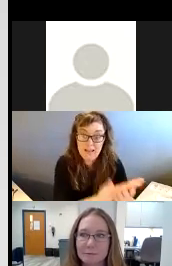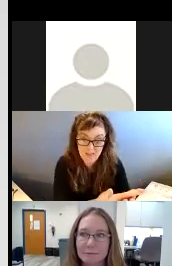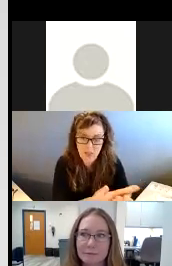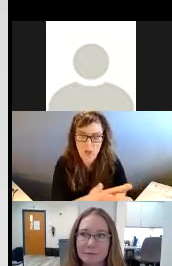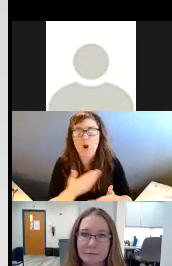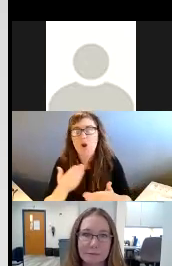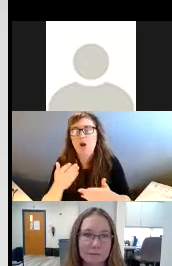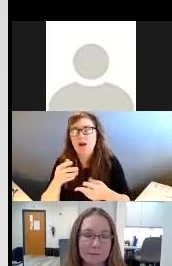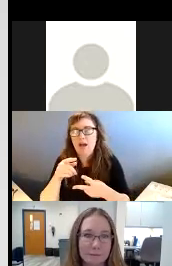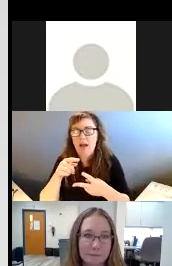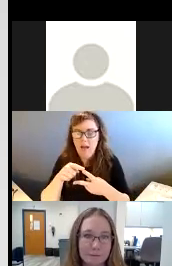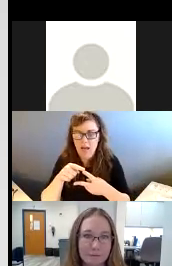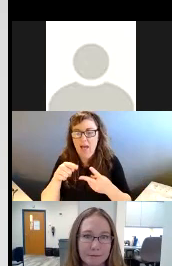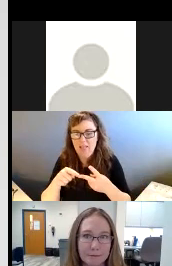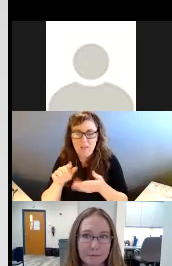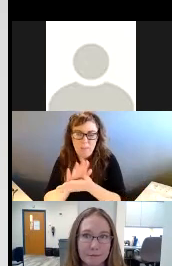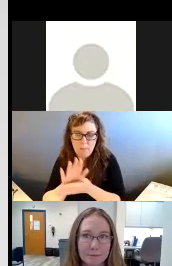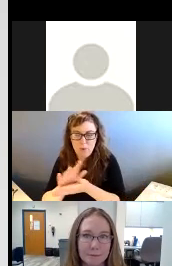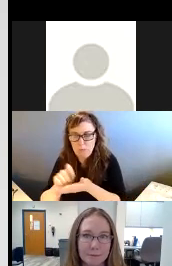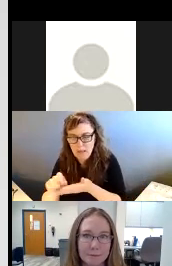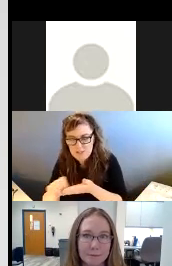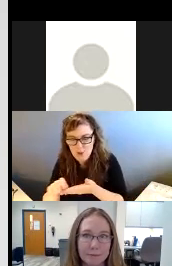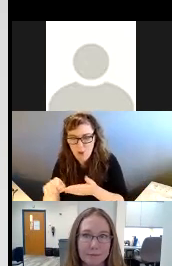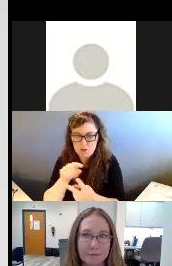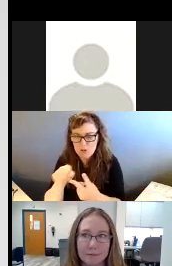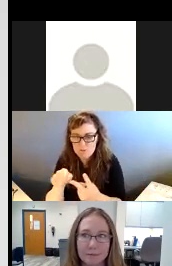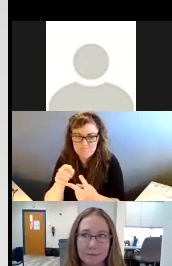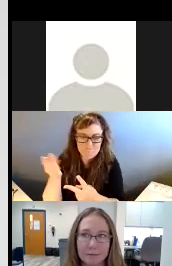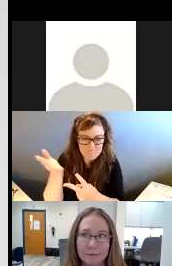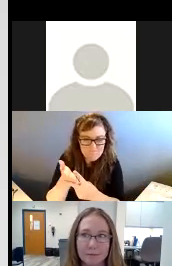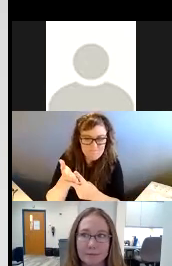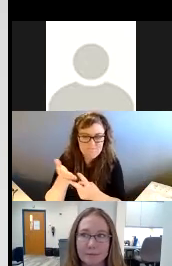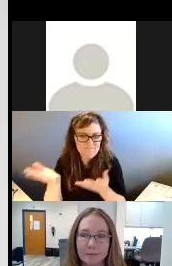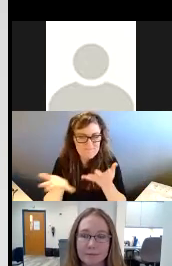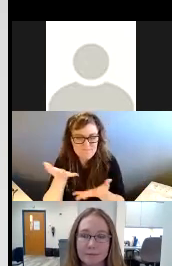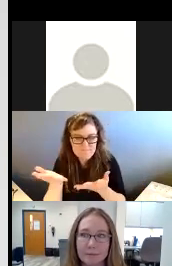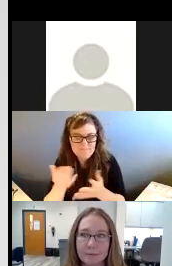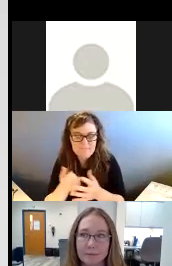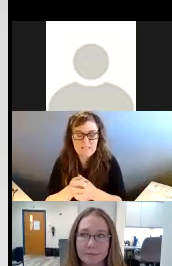WE WERE FINDING THERE IS A NEED, "A," FOR DISCHARGE PLANNING, BUT, ALSO, JUST TO MAKE SURE THAT THE